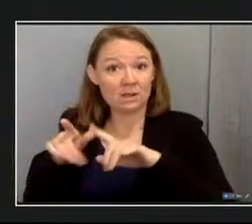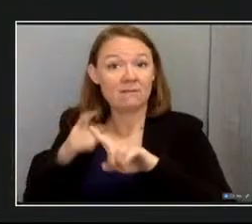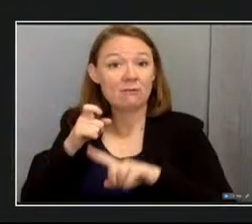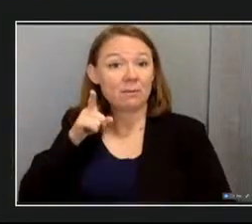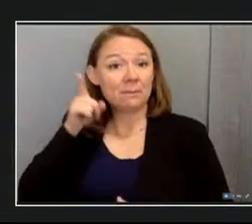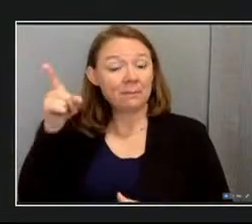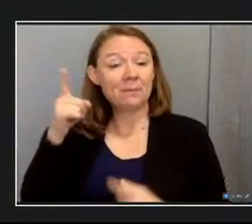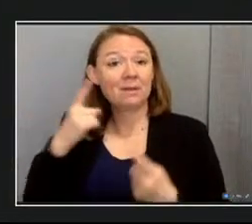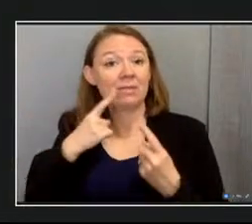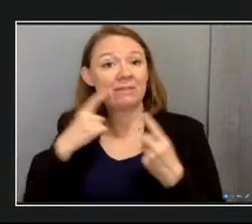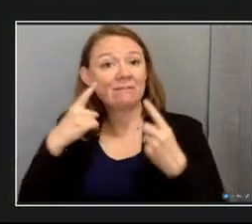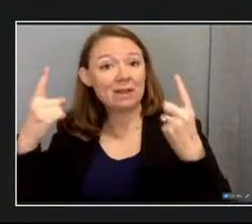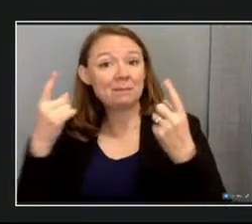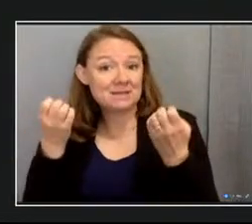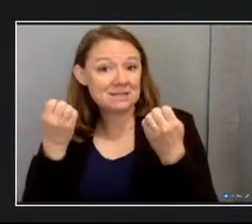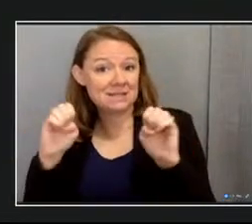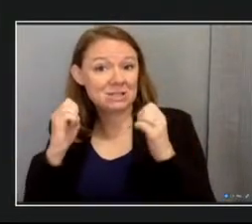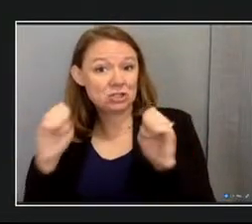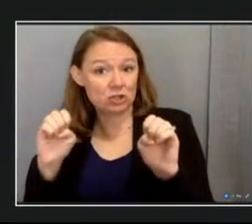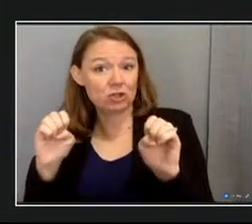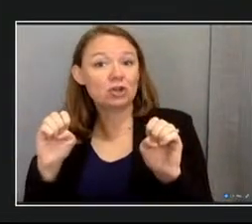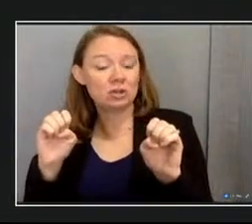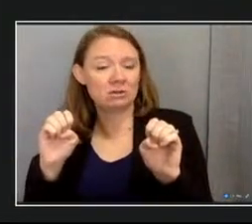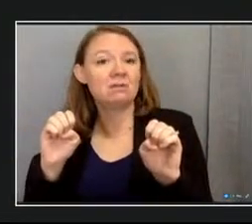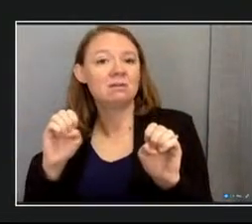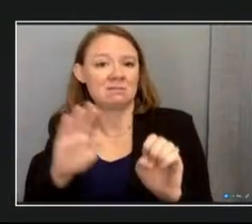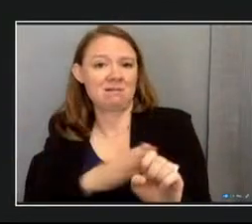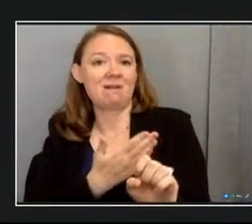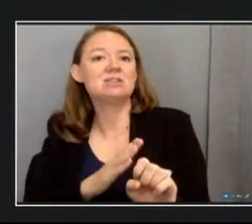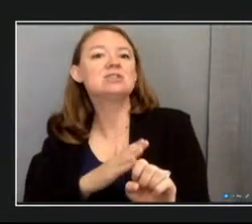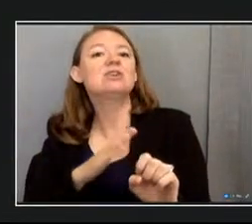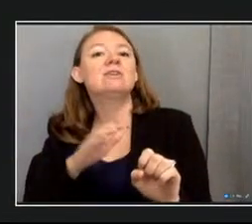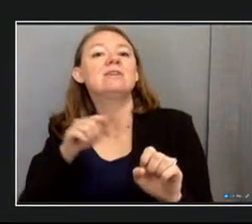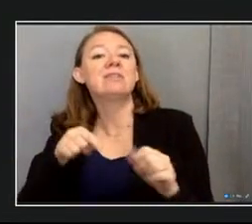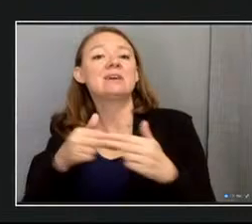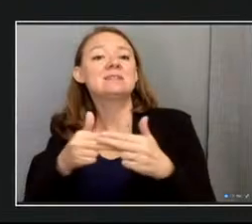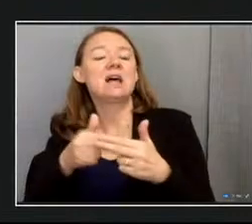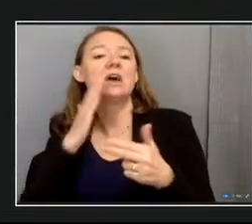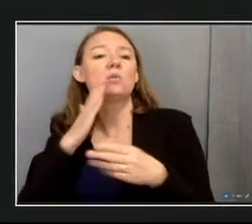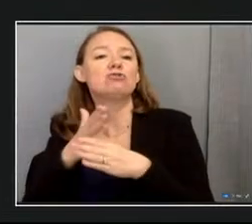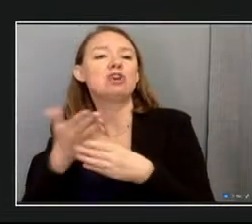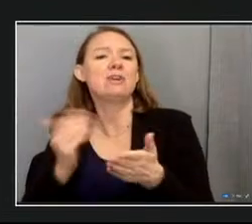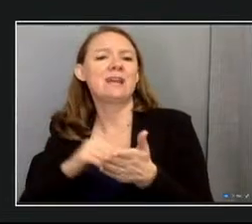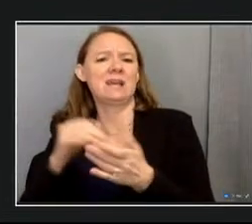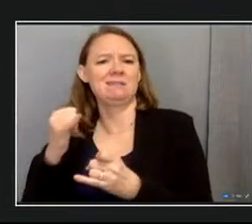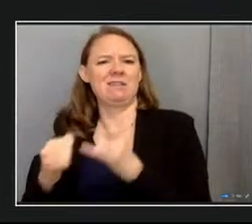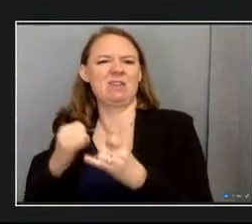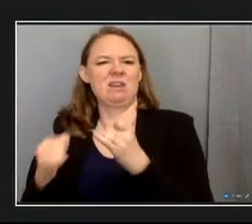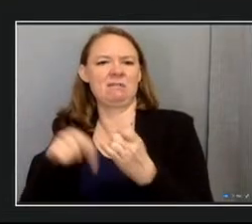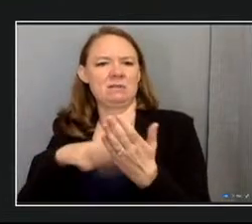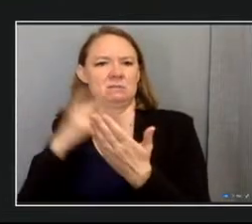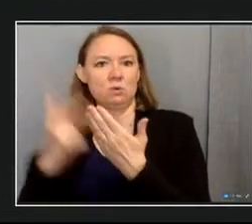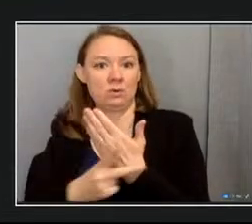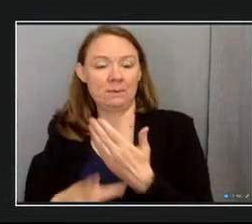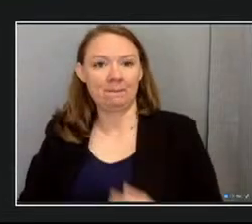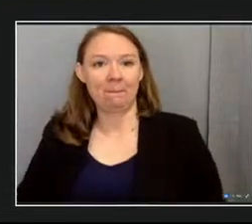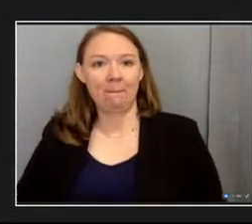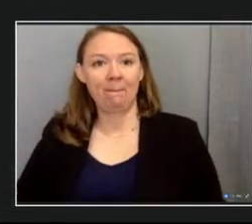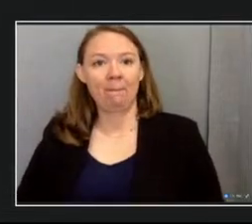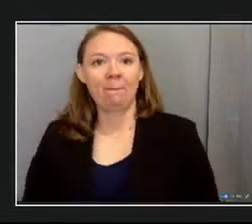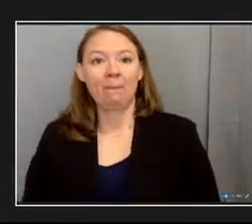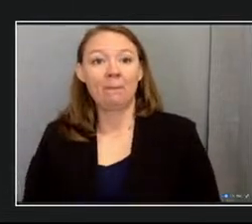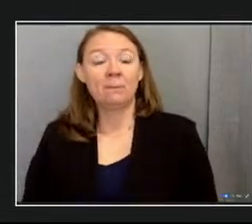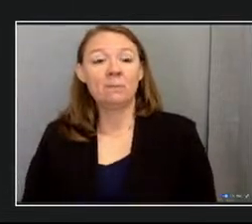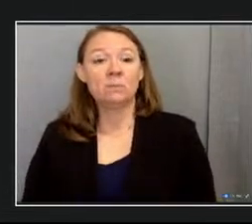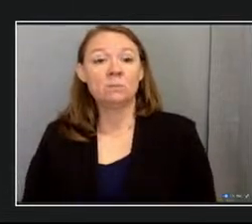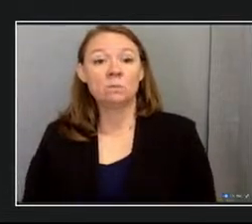concert and we'll share this slide again at the end of the program. After Ms. Anderson's